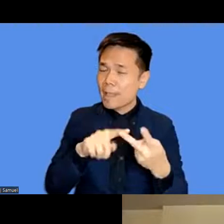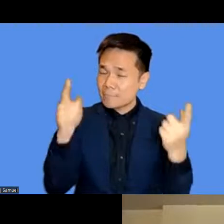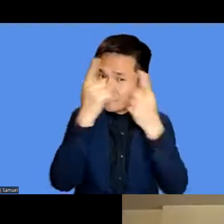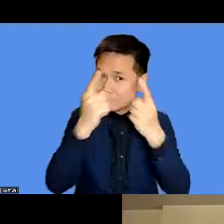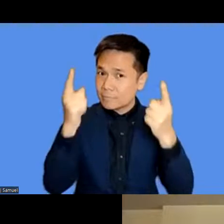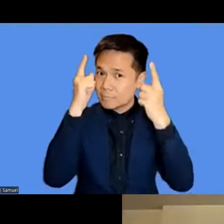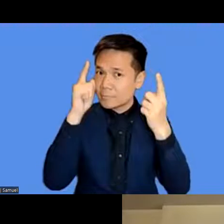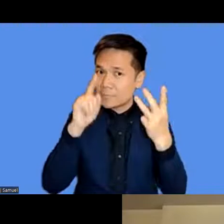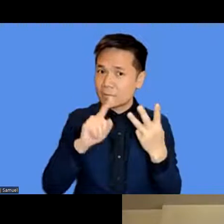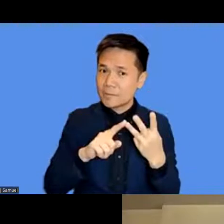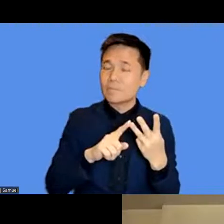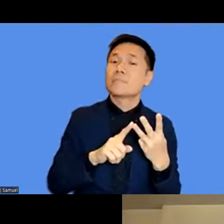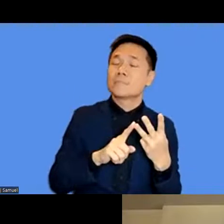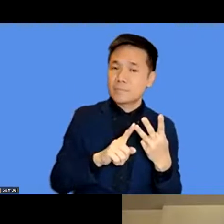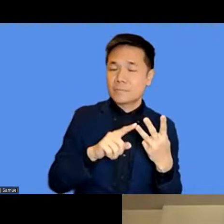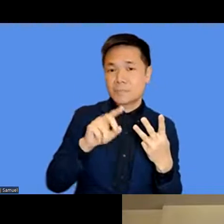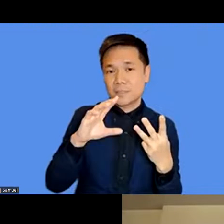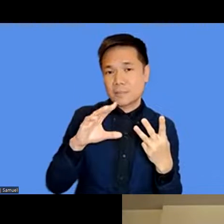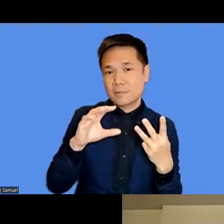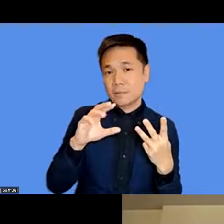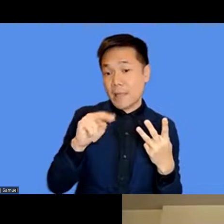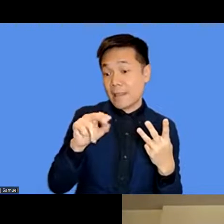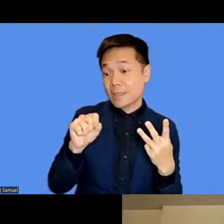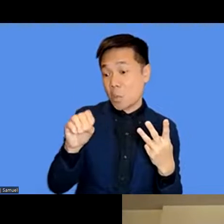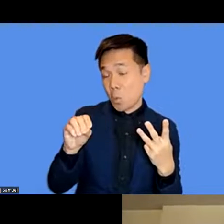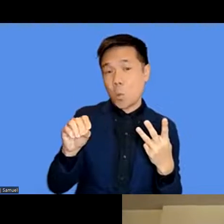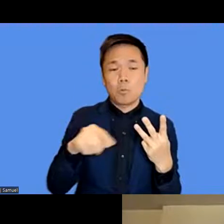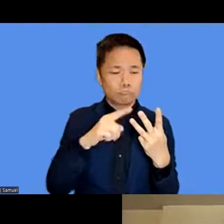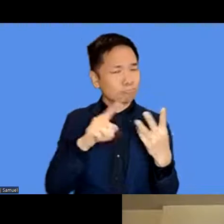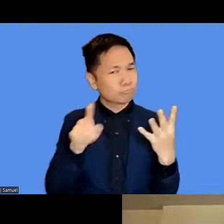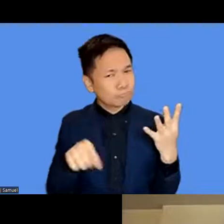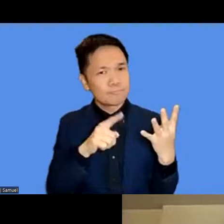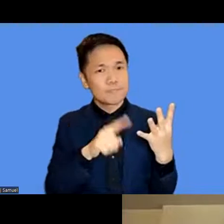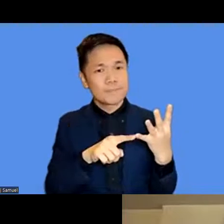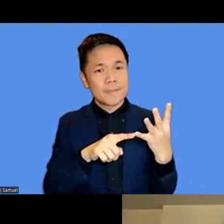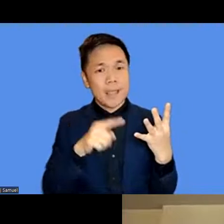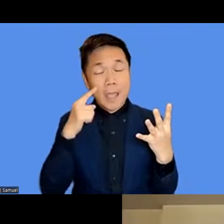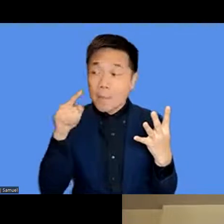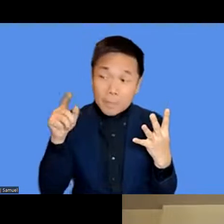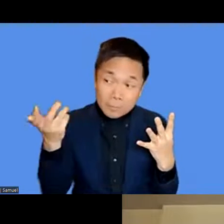and other groups. And I don't know if Jose or Sara want to also comment on that.